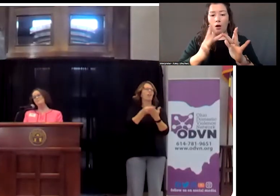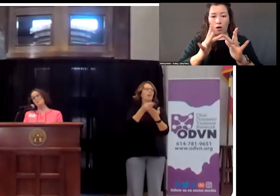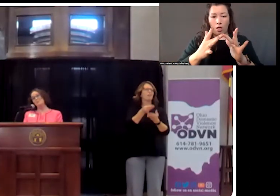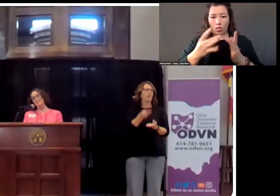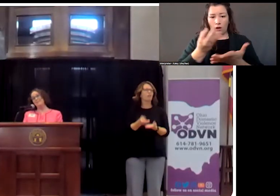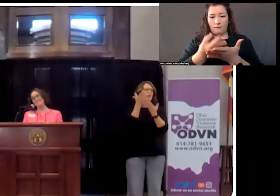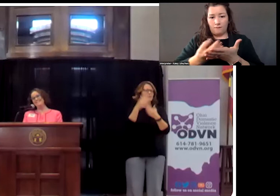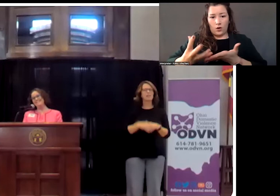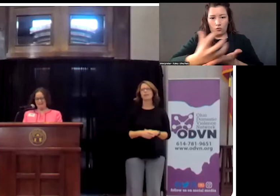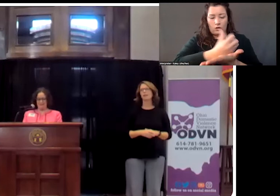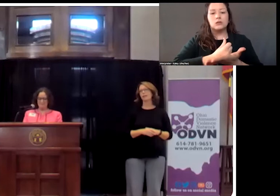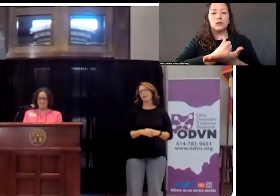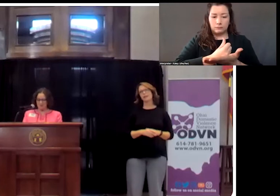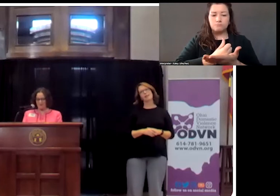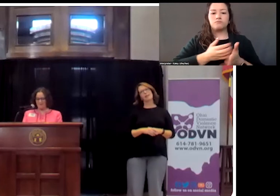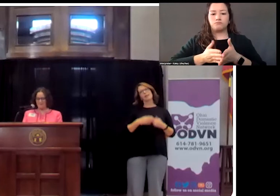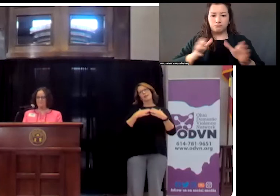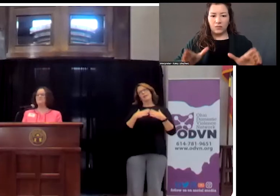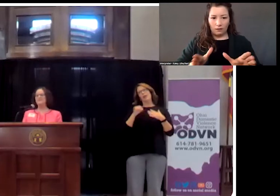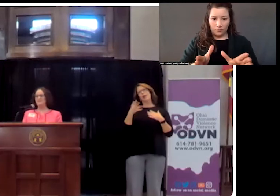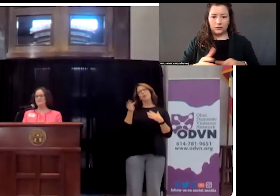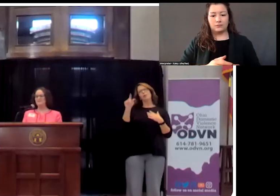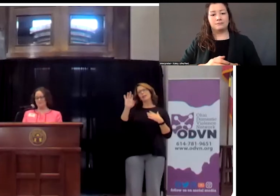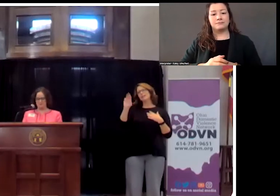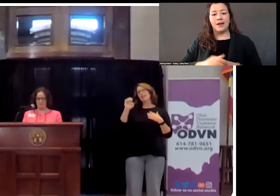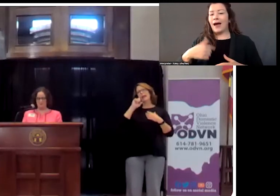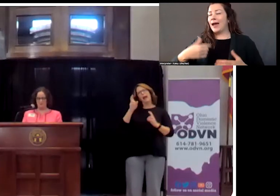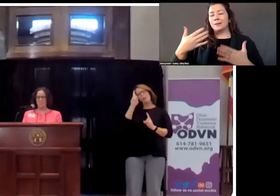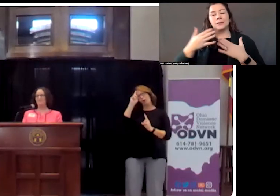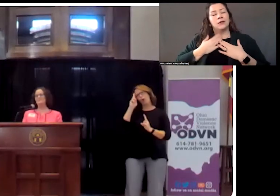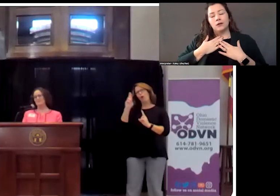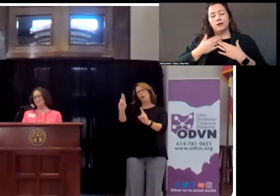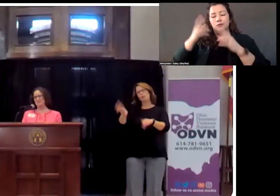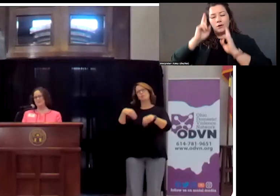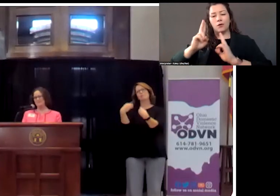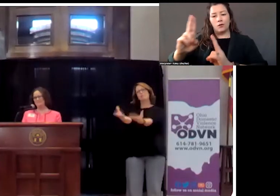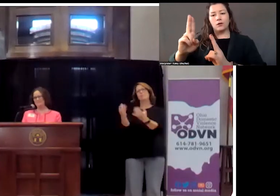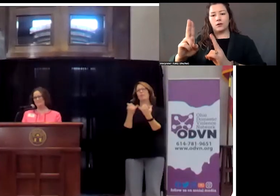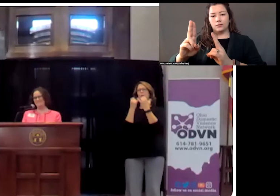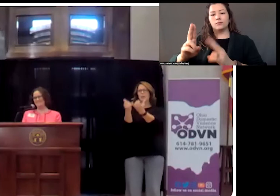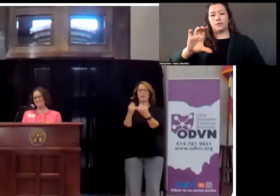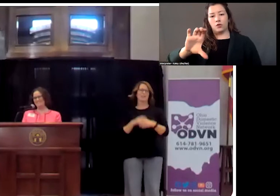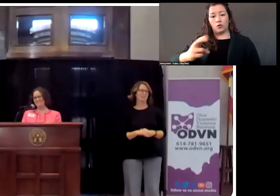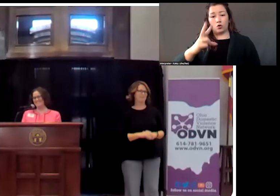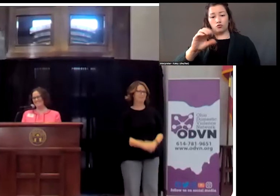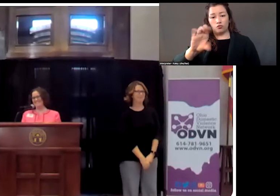Bridget, I am so honored to present you with the Croucher Award for Leadership.